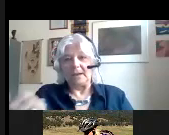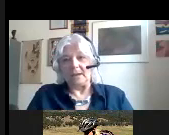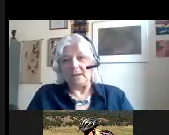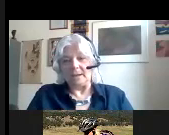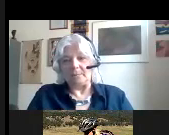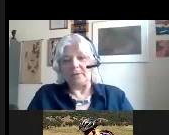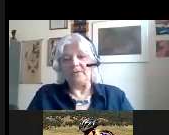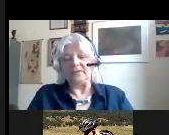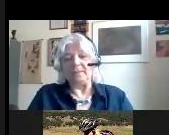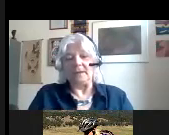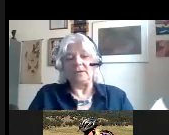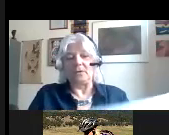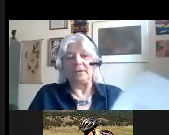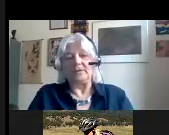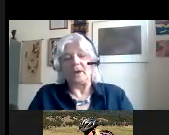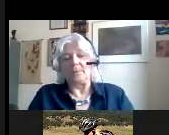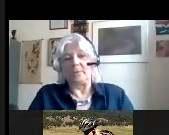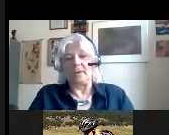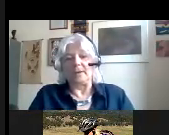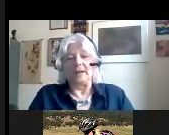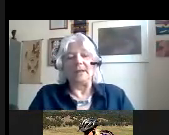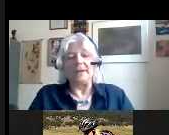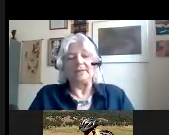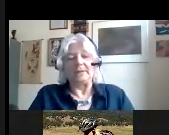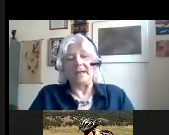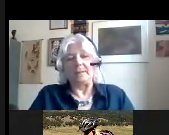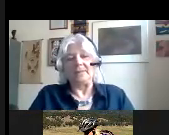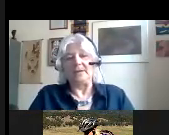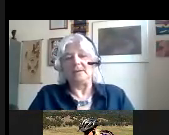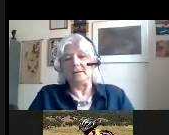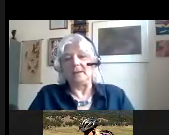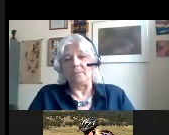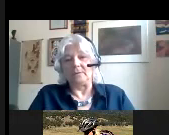It had previously been increased to help eliminate some of that, but then they were